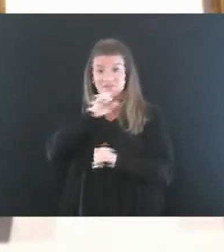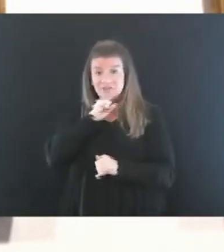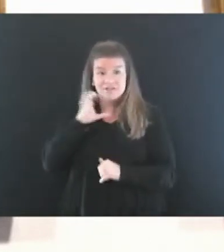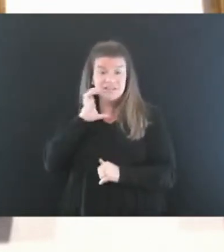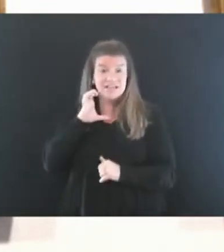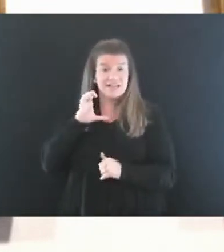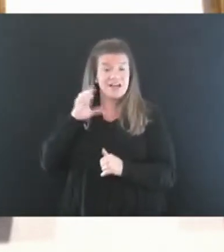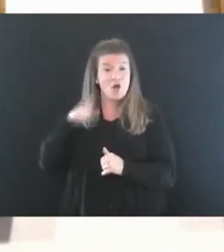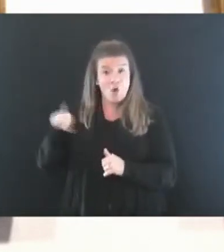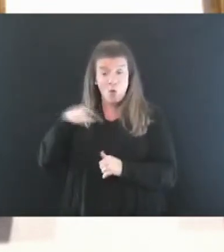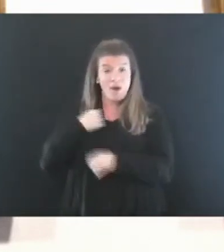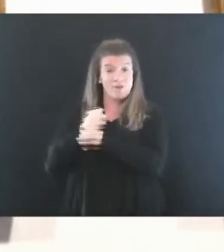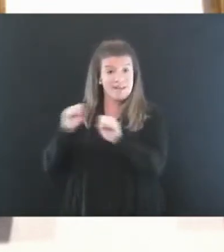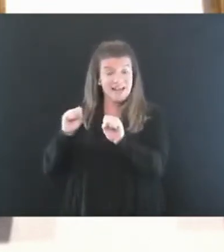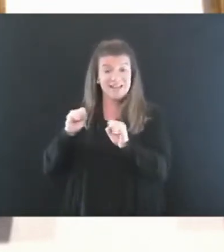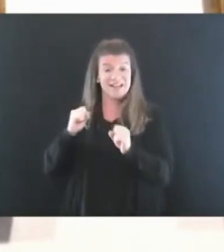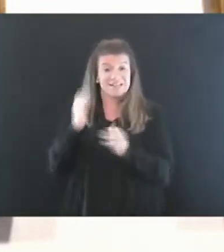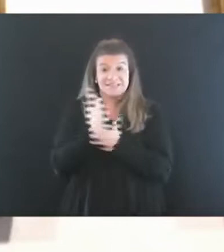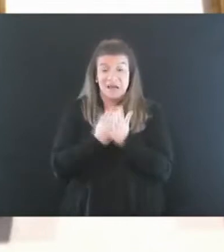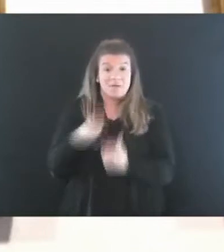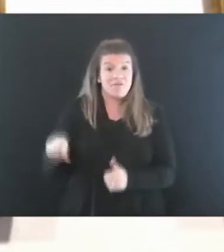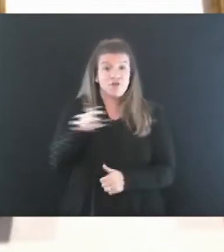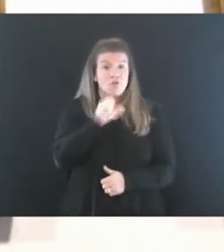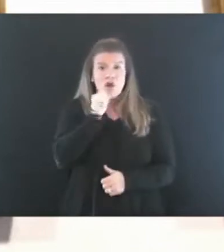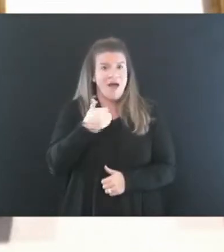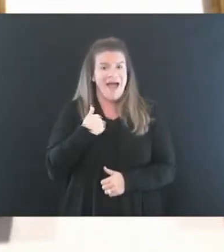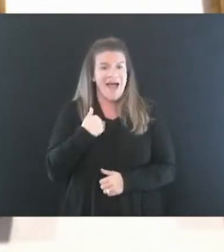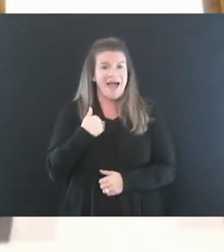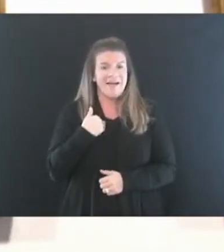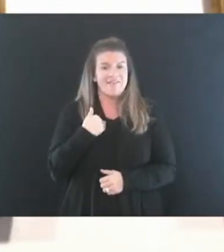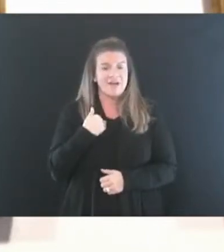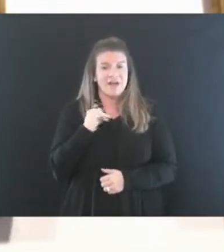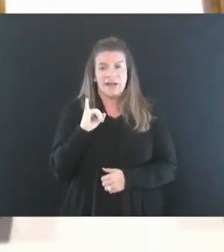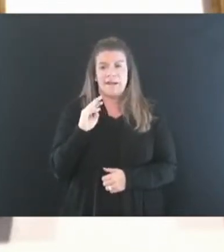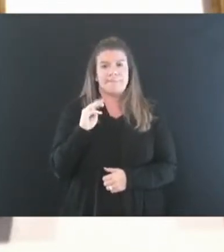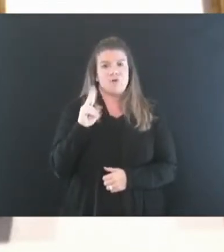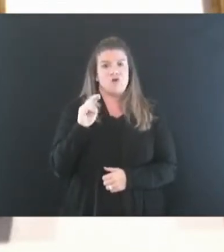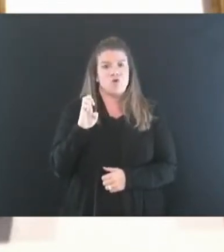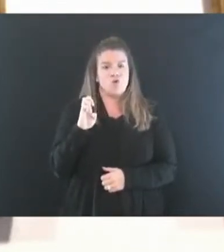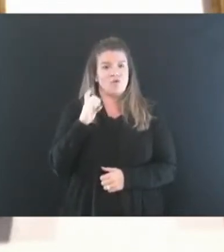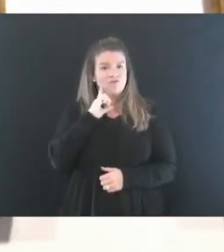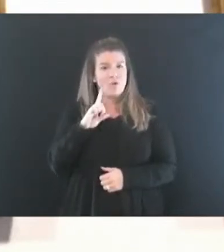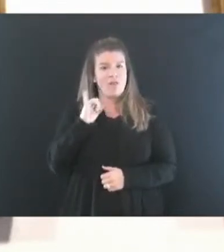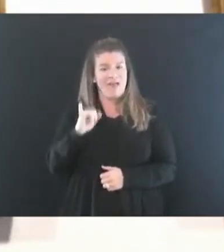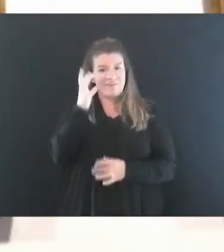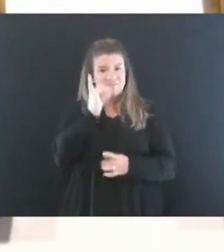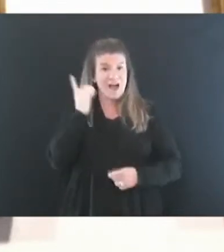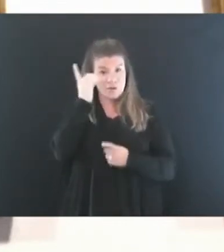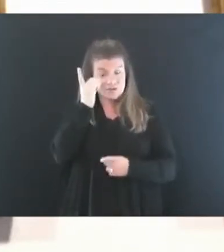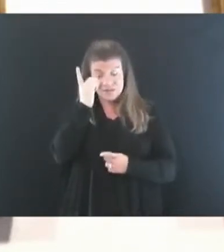PROTECTED THEMSELVES, WHICH MEANS THAT PEOPLE DON'T HAVE IMMUNE RESPONSIVENESS TO THE